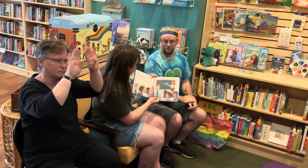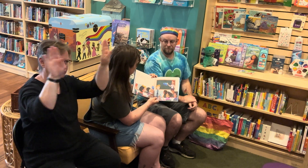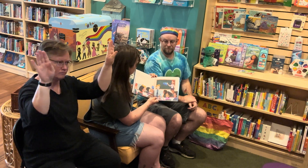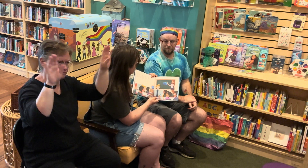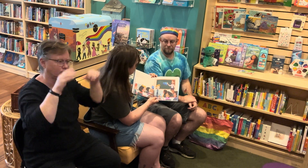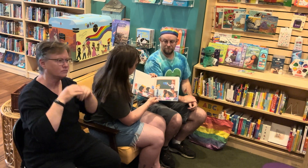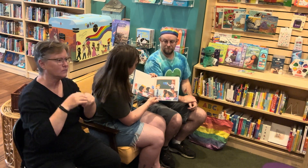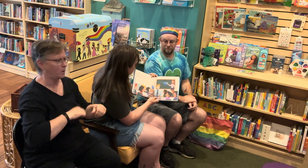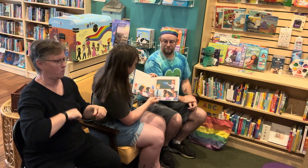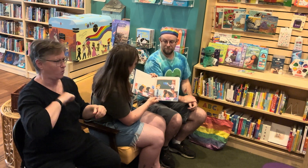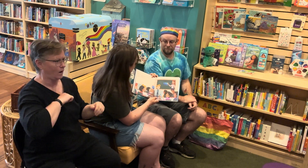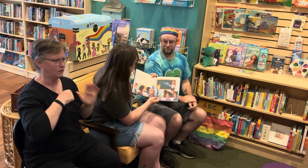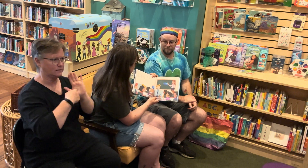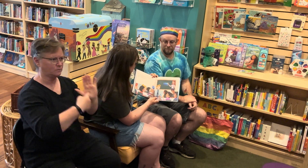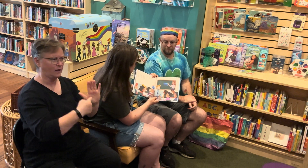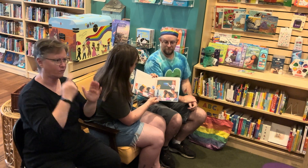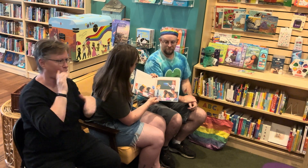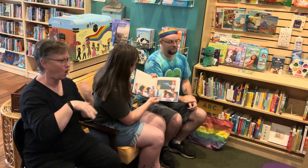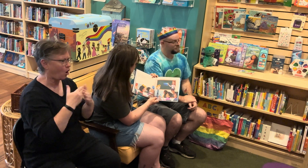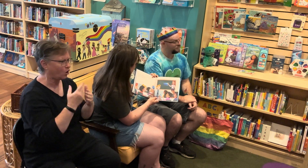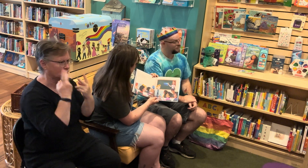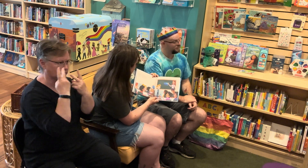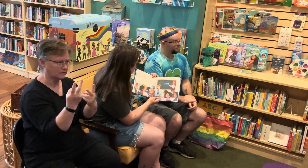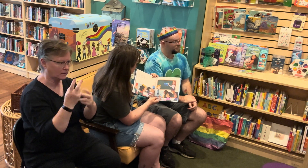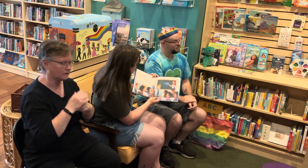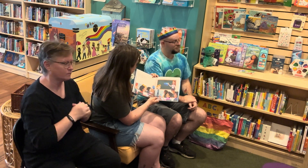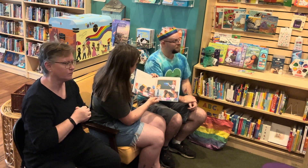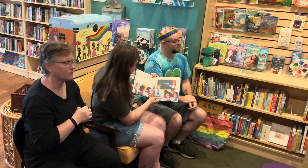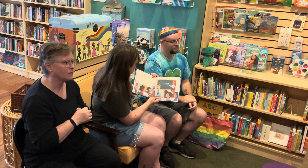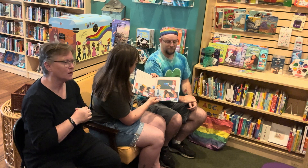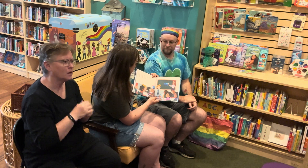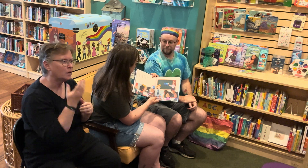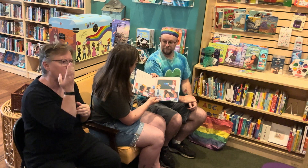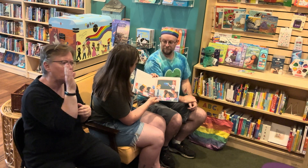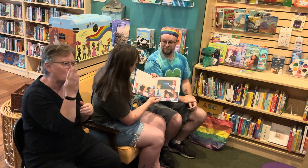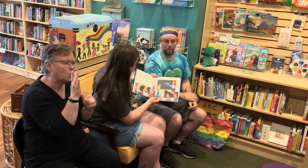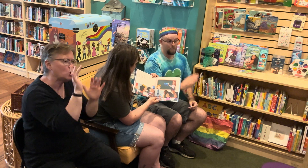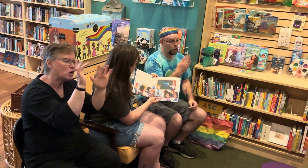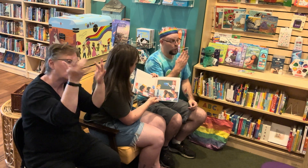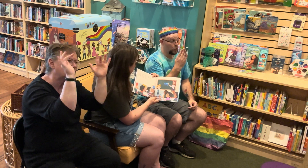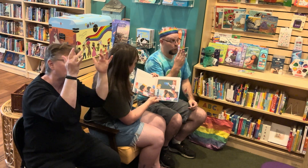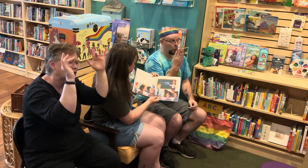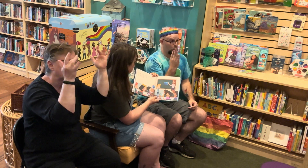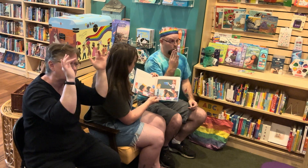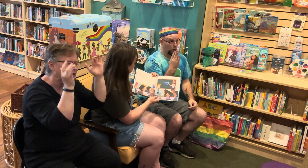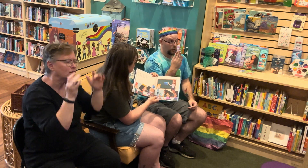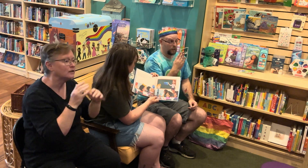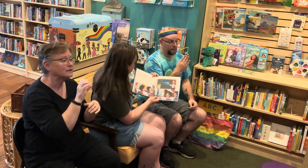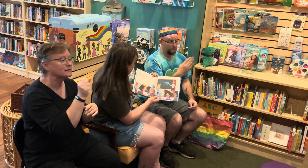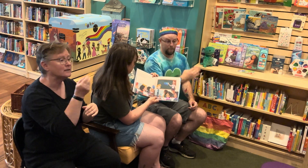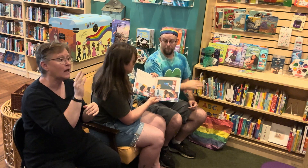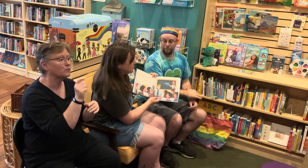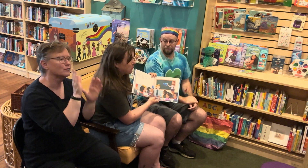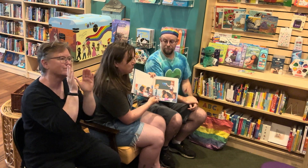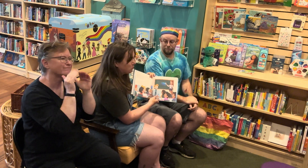proudly displaying it for all to see. The shades of blue shone brightly. Samuel's smile shone